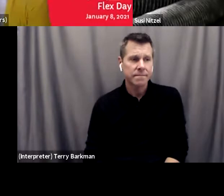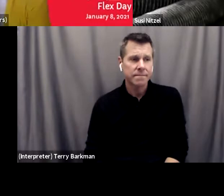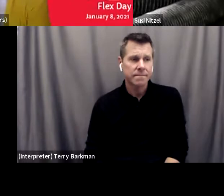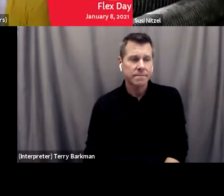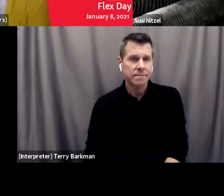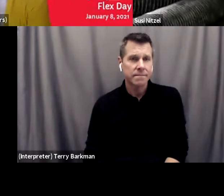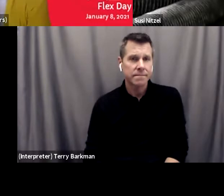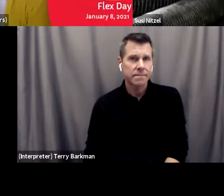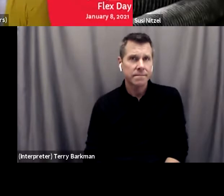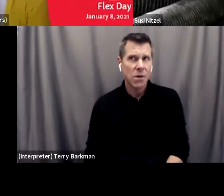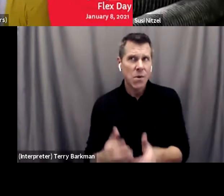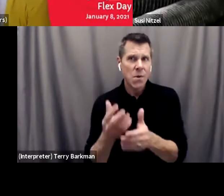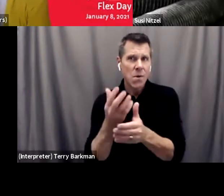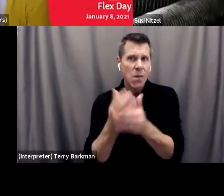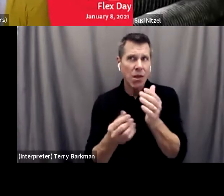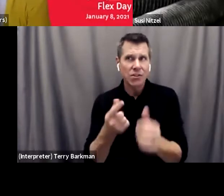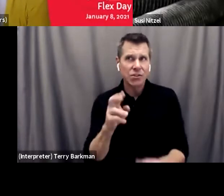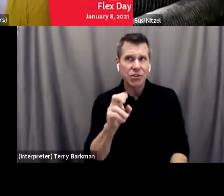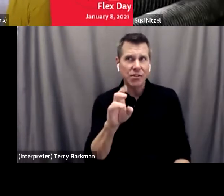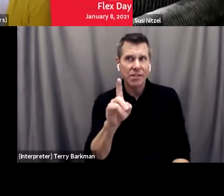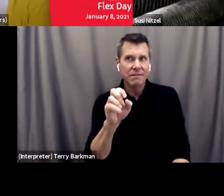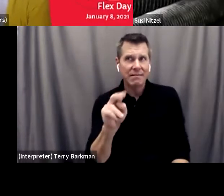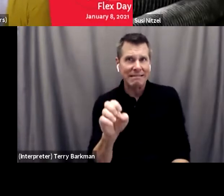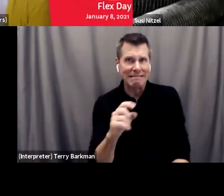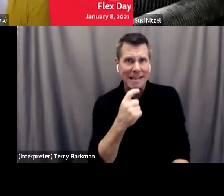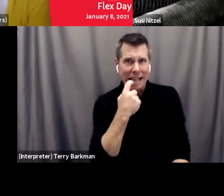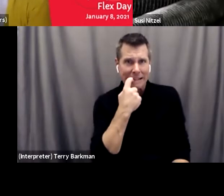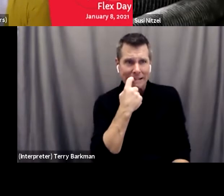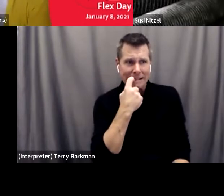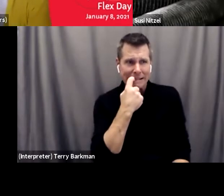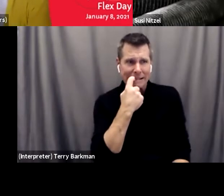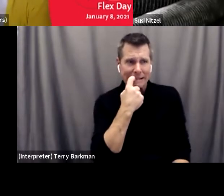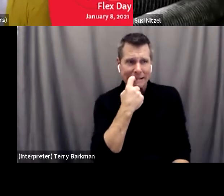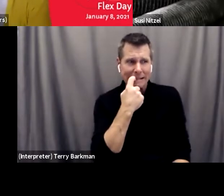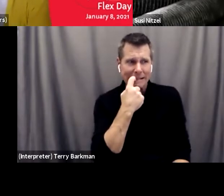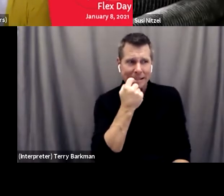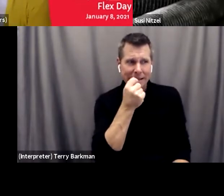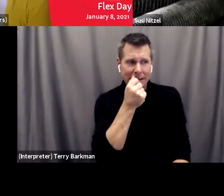can we lose Jerry where Jericho? Okay, so